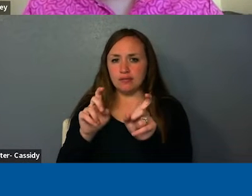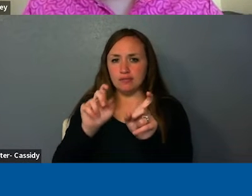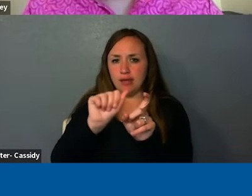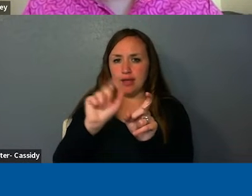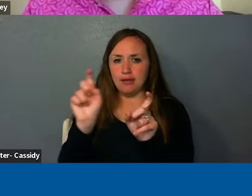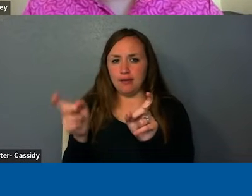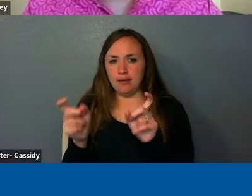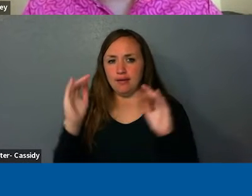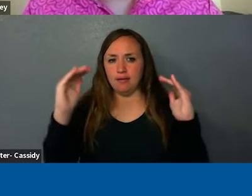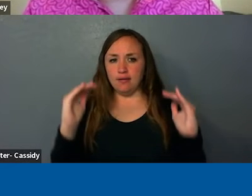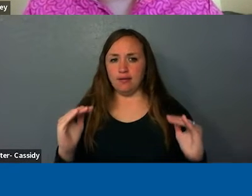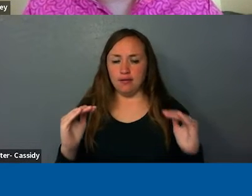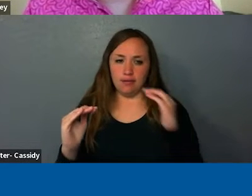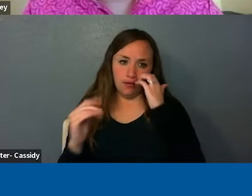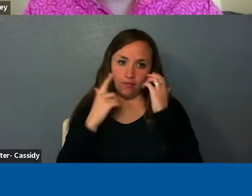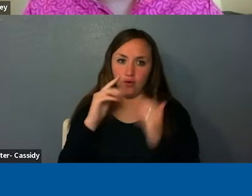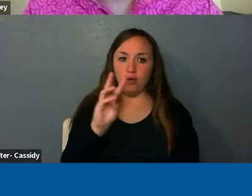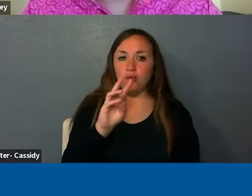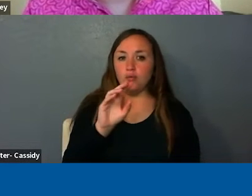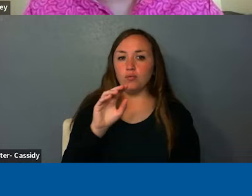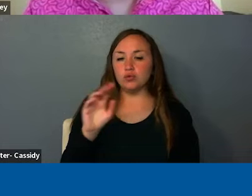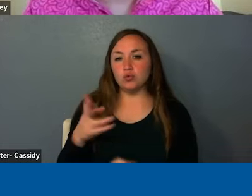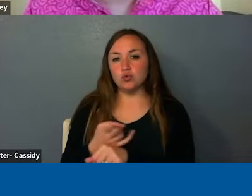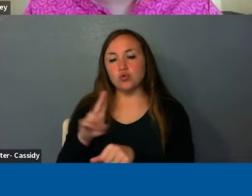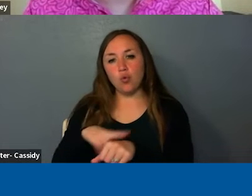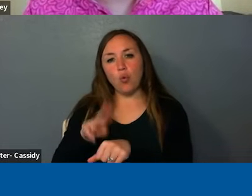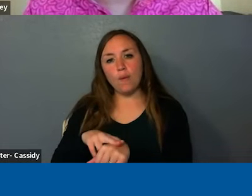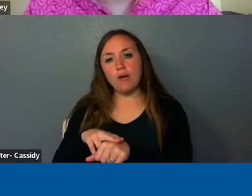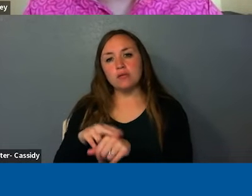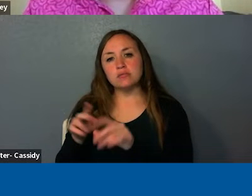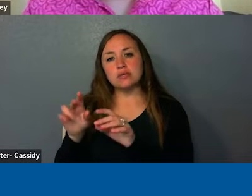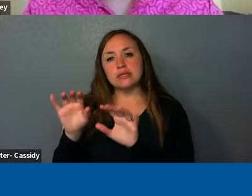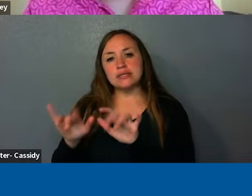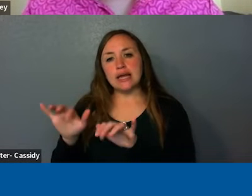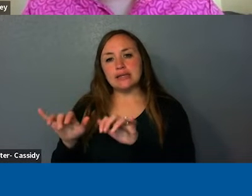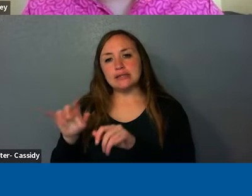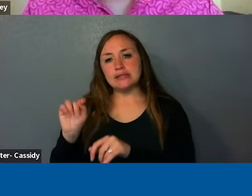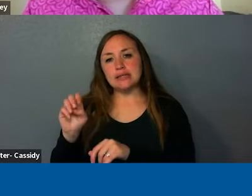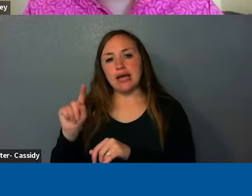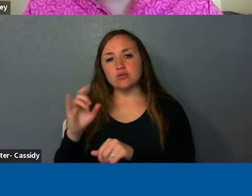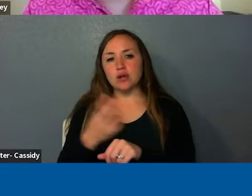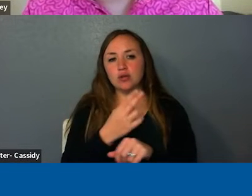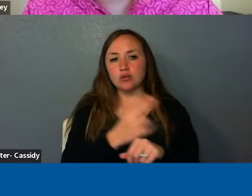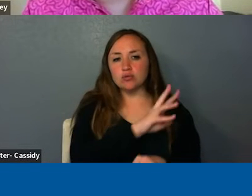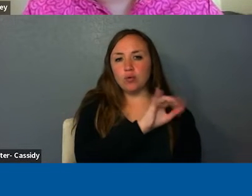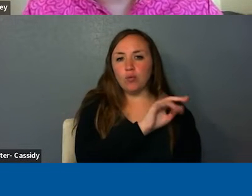For regular static text, you'll wanna use WindowText as a keyword. For selected text foreground and background,